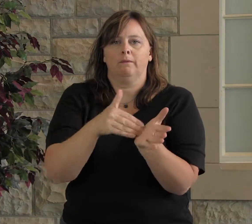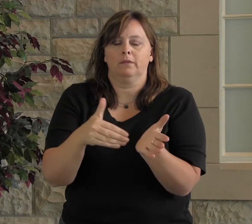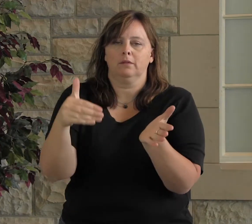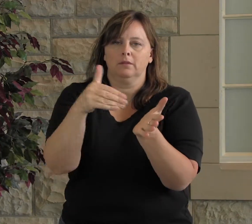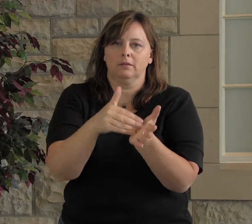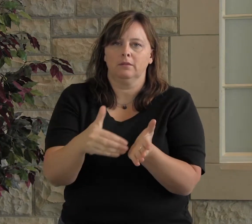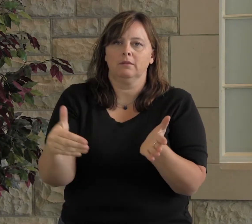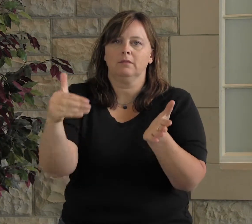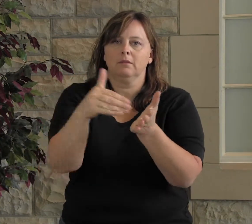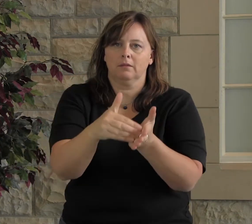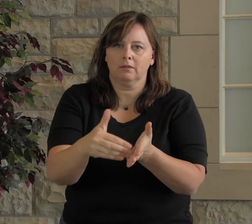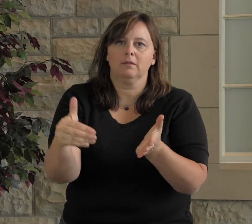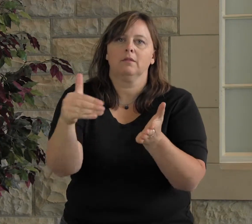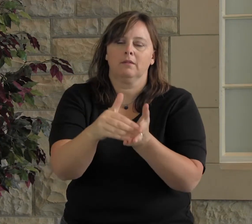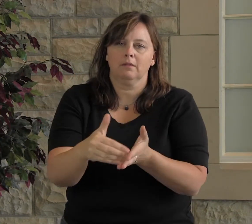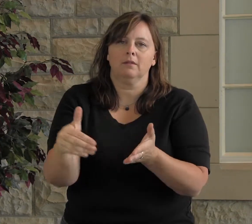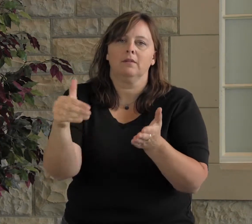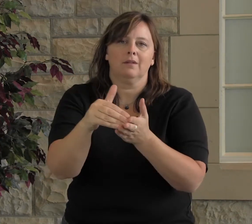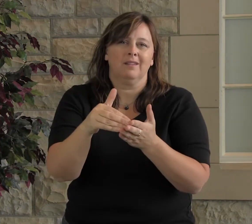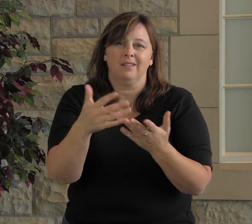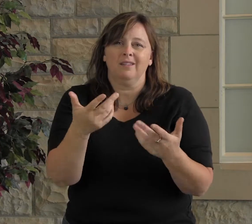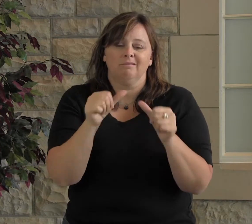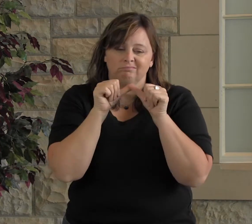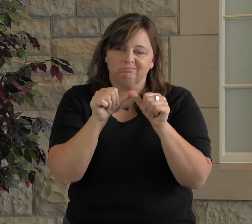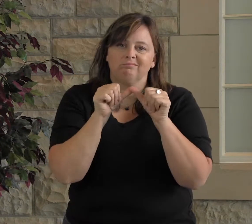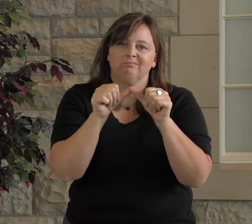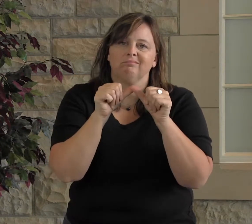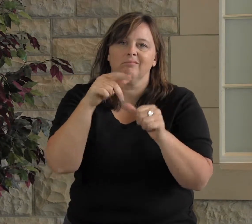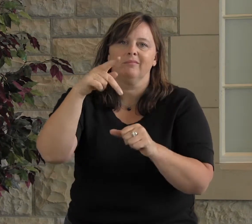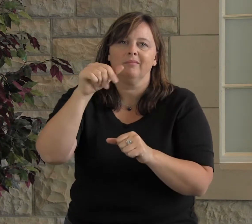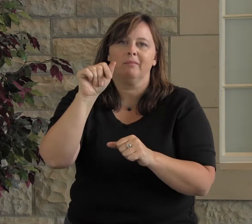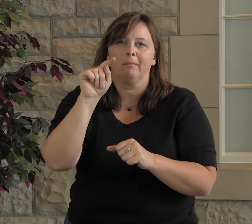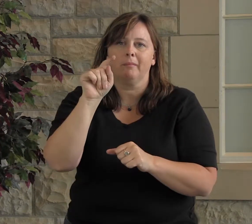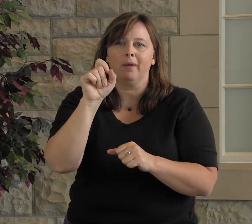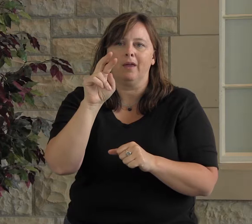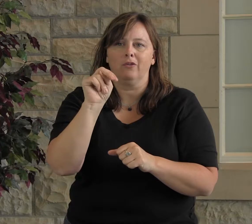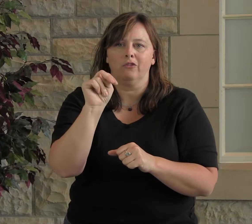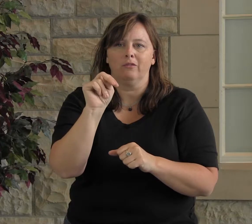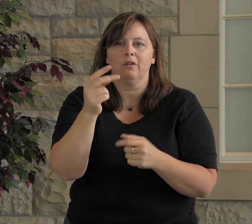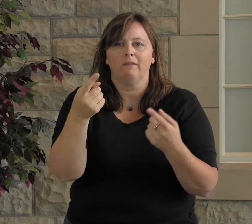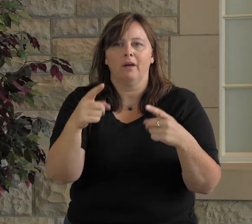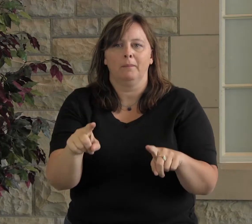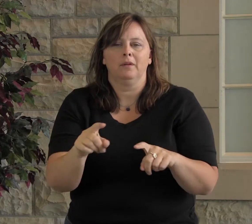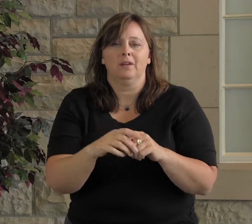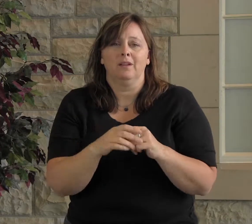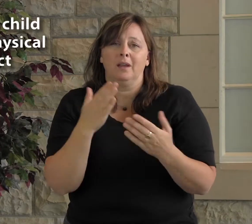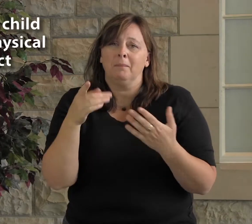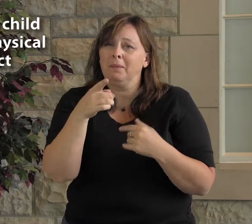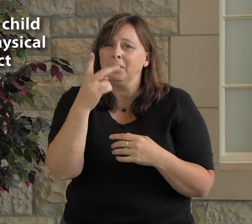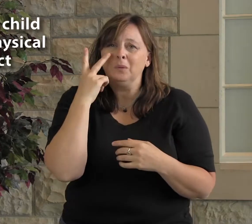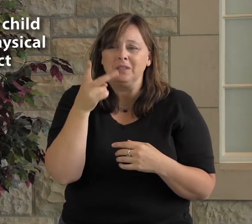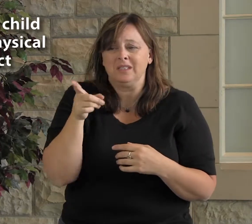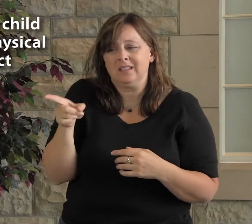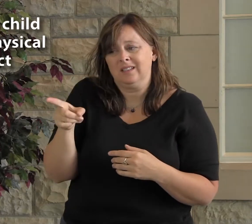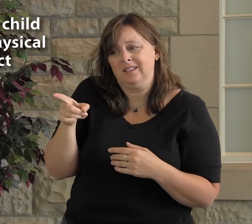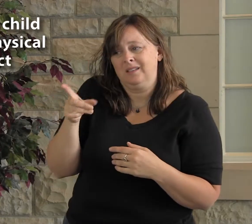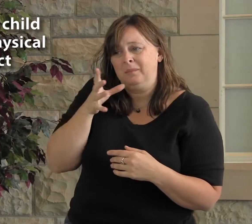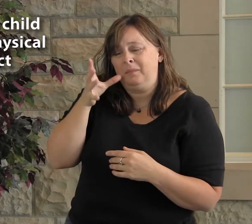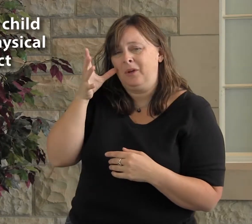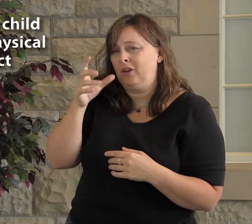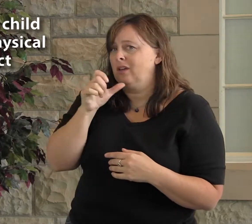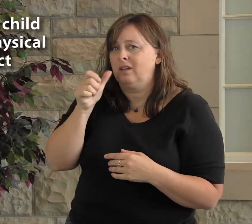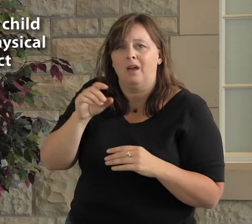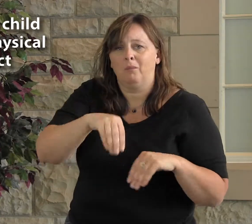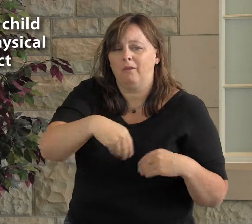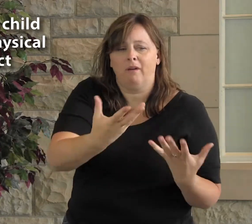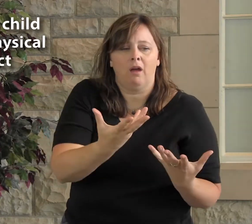is that it happens often. It is a consistent and on going pattern. Maybe you notice that the parents